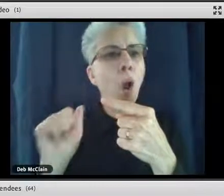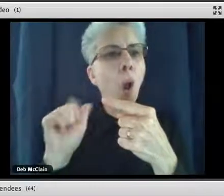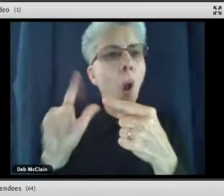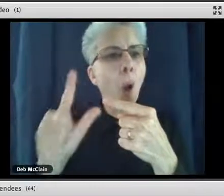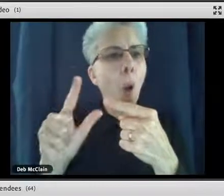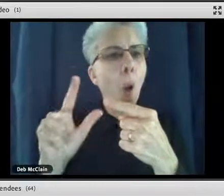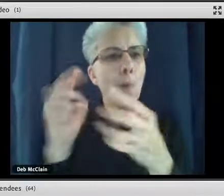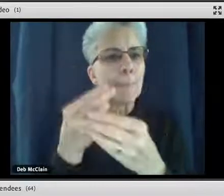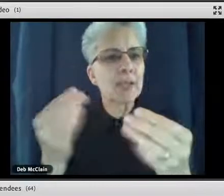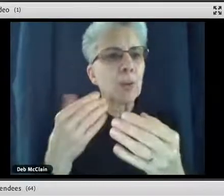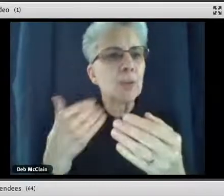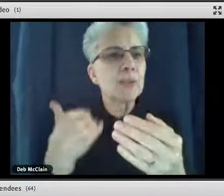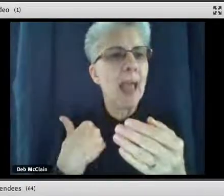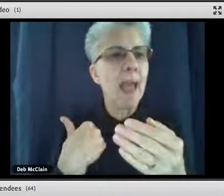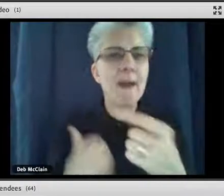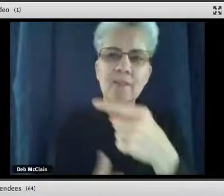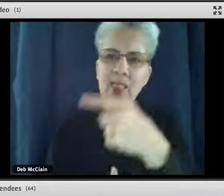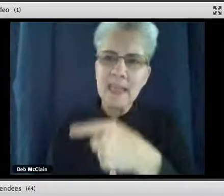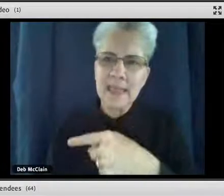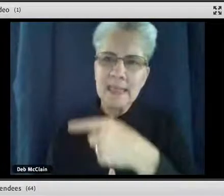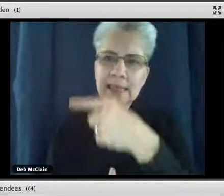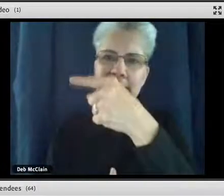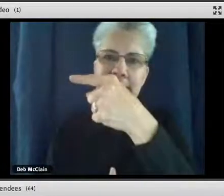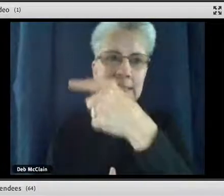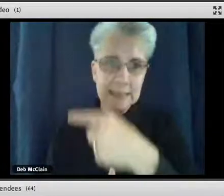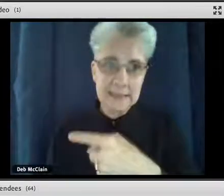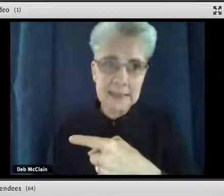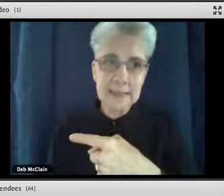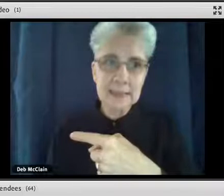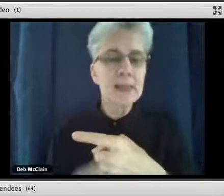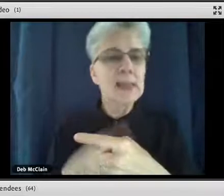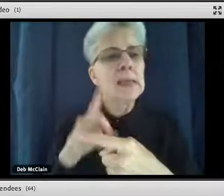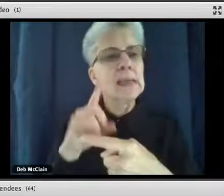all materials have, like, these particular fixed fields,